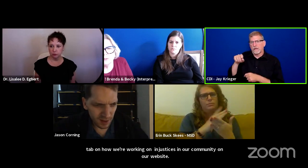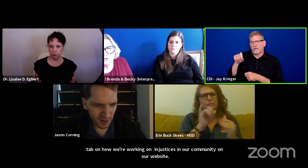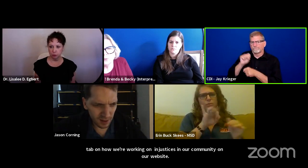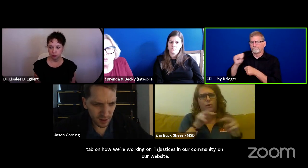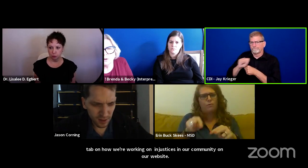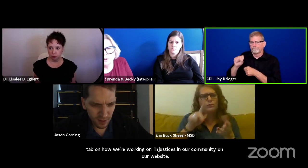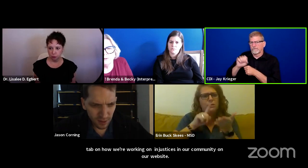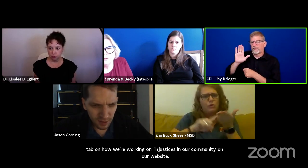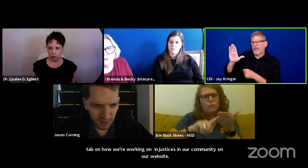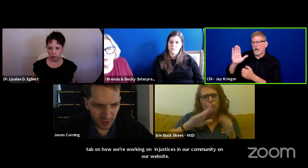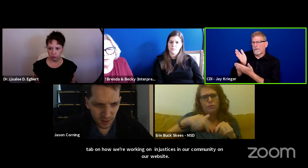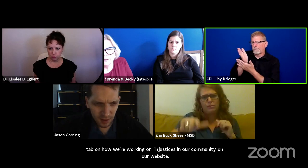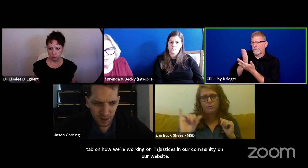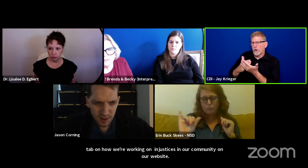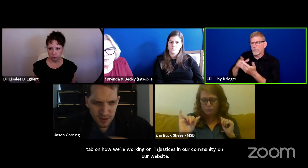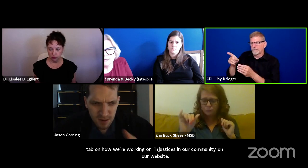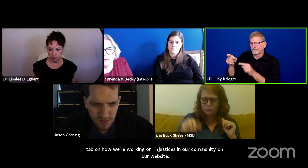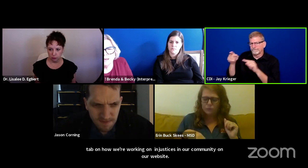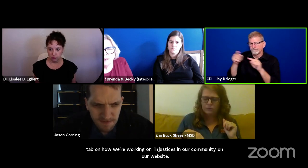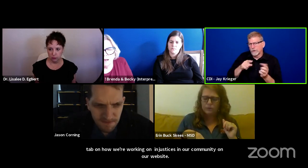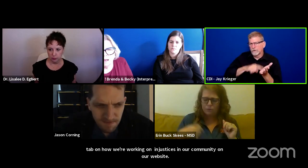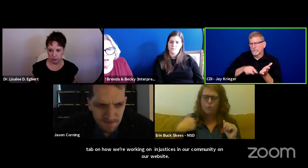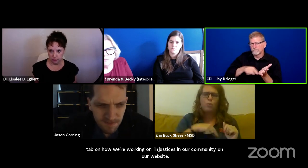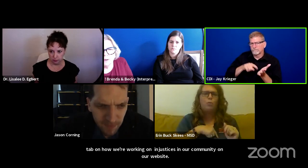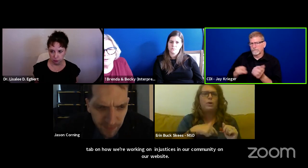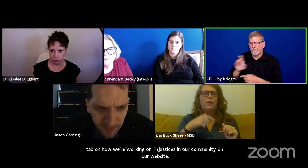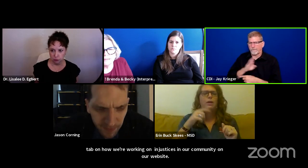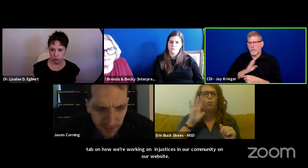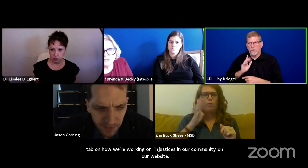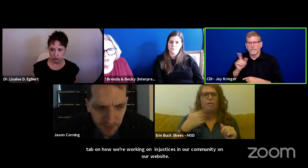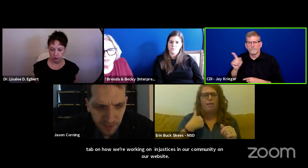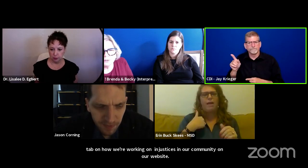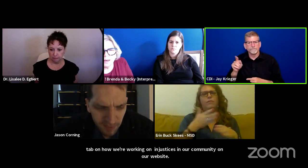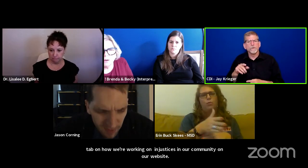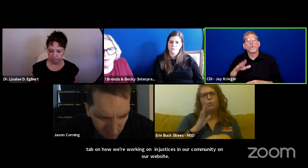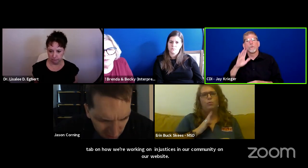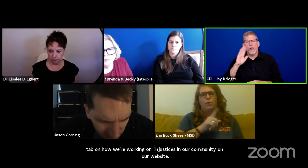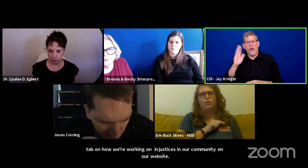to work on their part of this part of the investigation as well, and we will be then